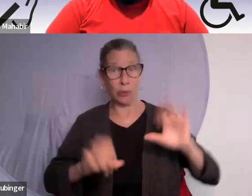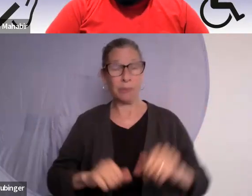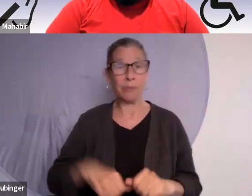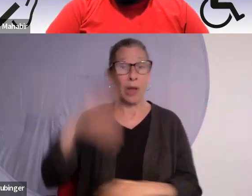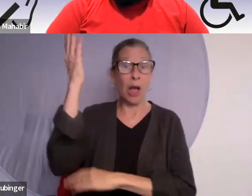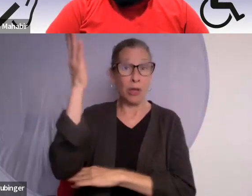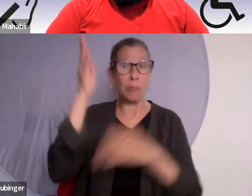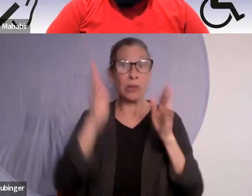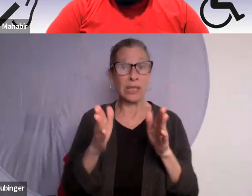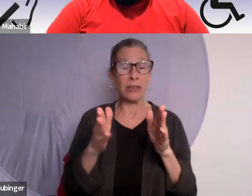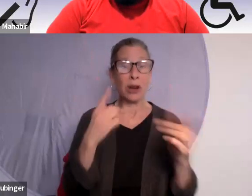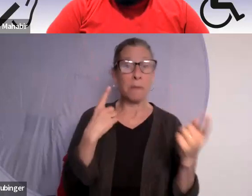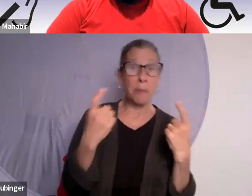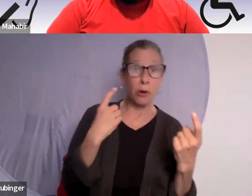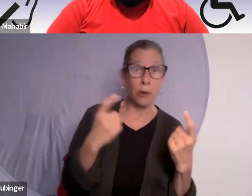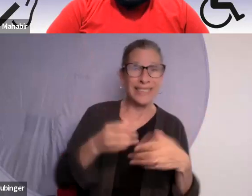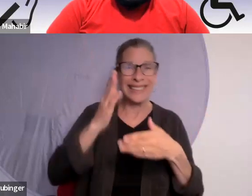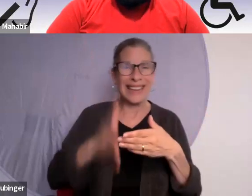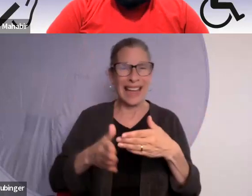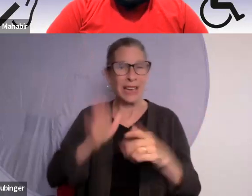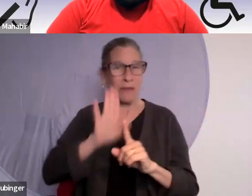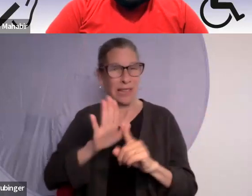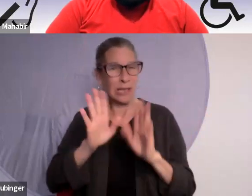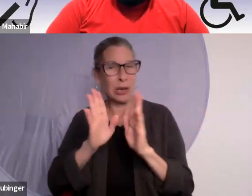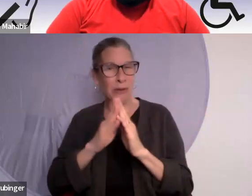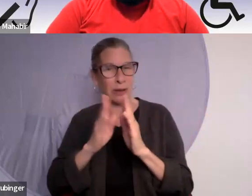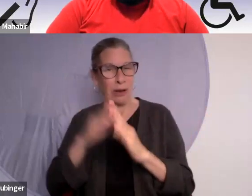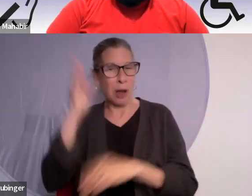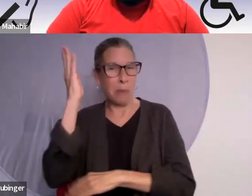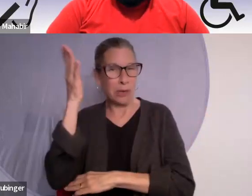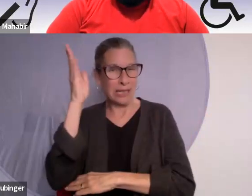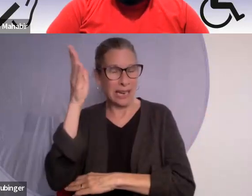will take questions at the end of the session. Please enter any